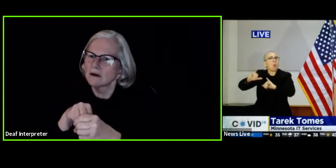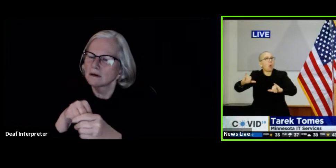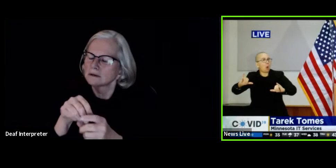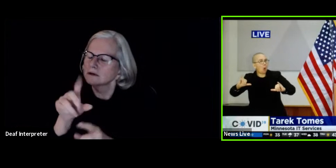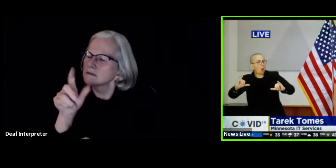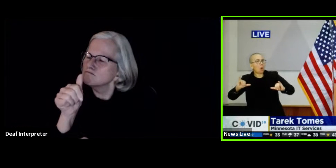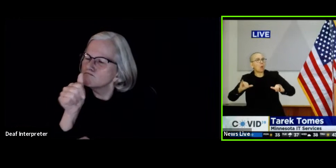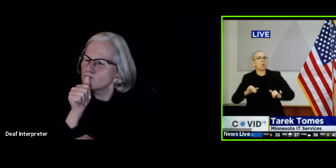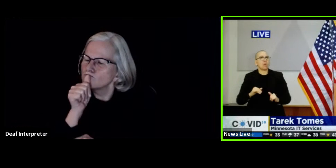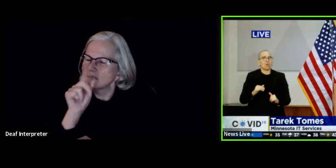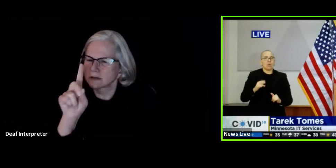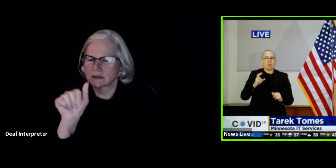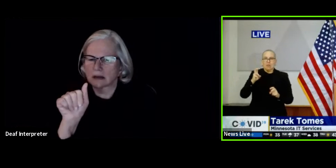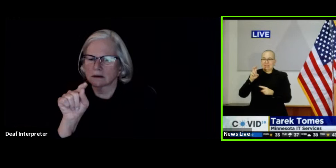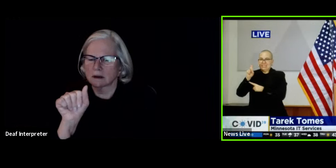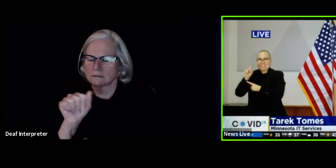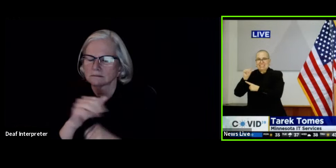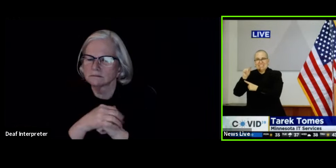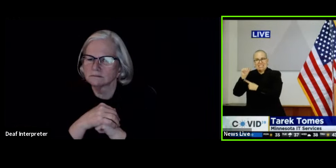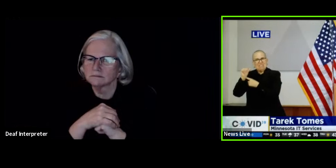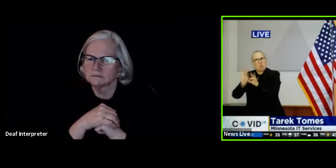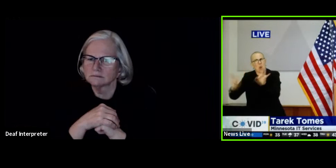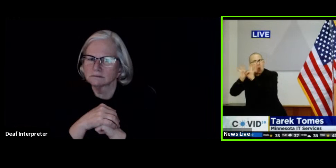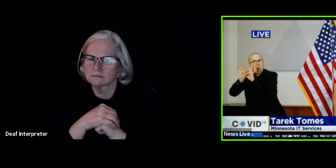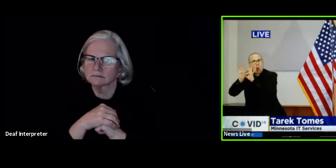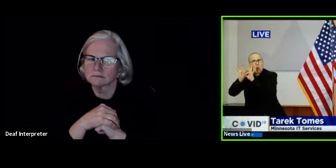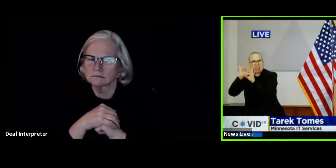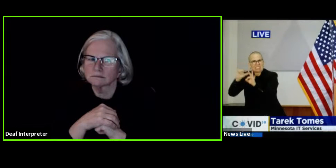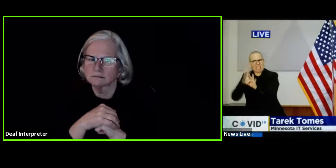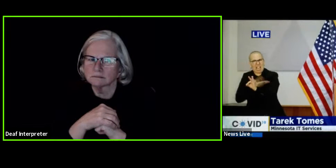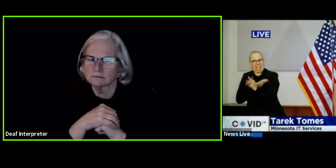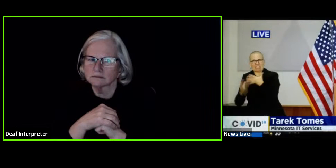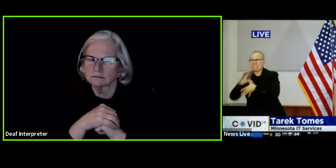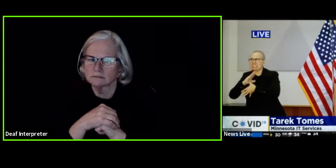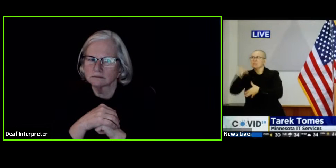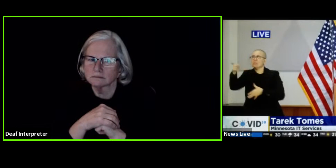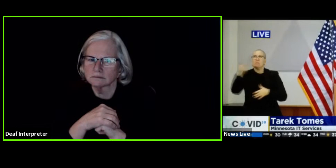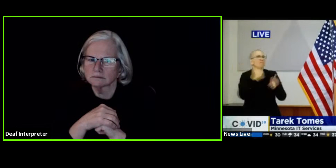THE DATA PRIVACY CONCERNS. [ REPORTER ASKING QUESTION OFF MIC ]